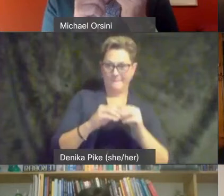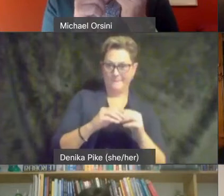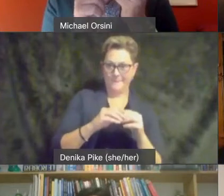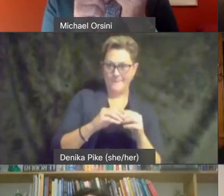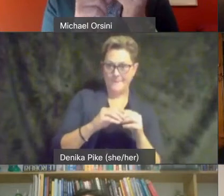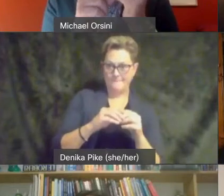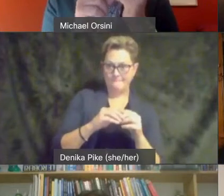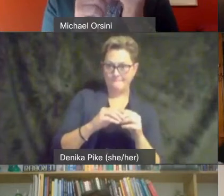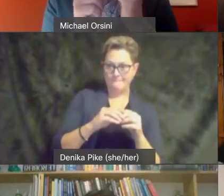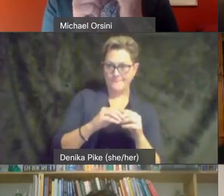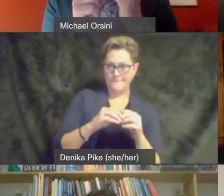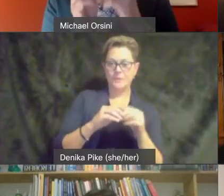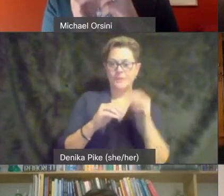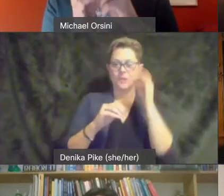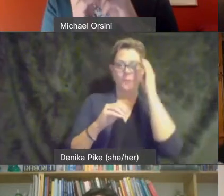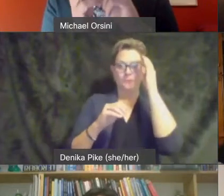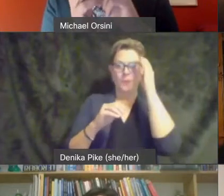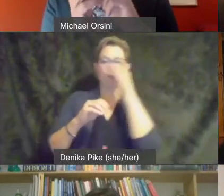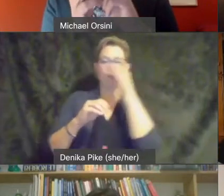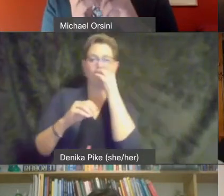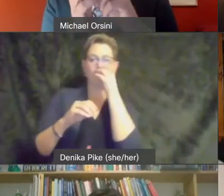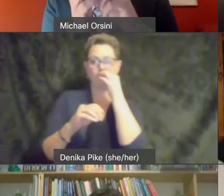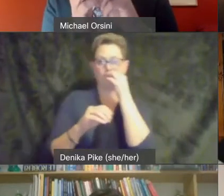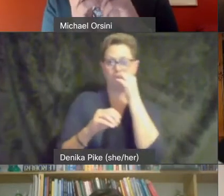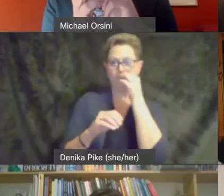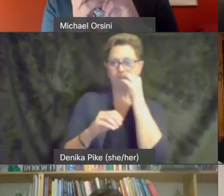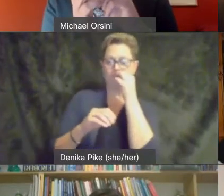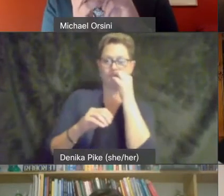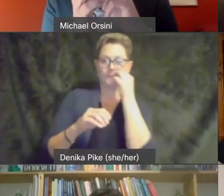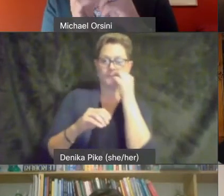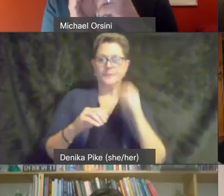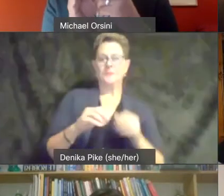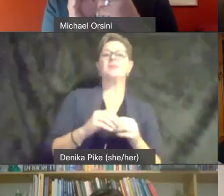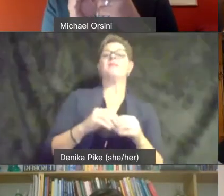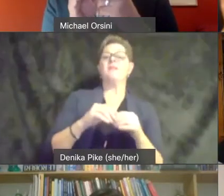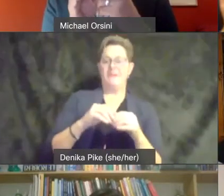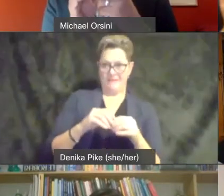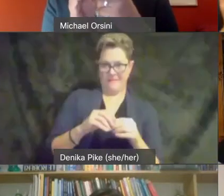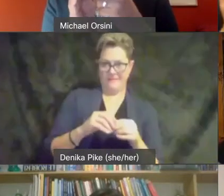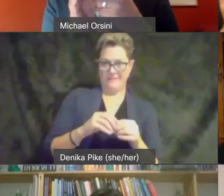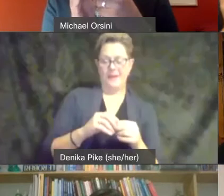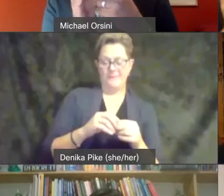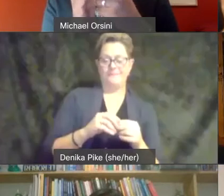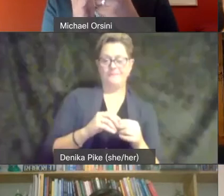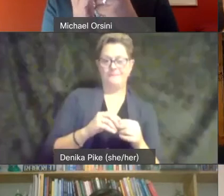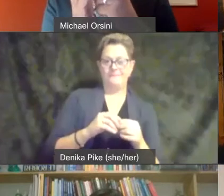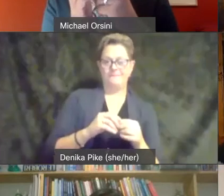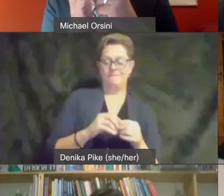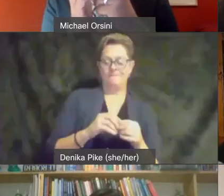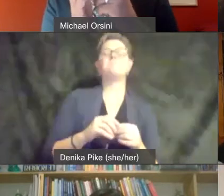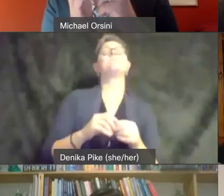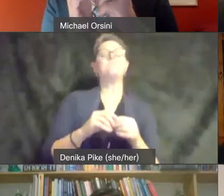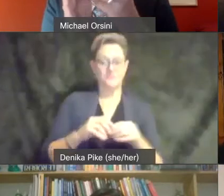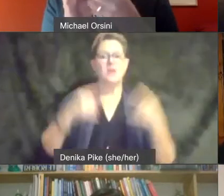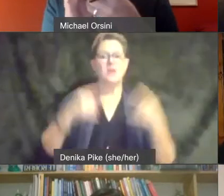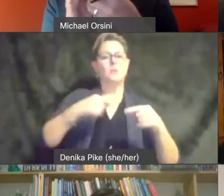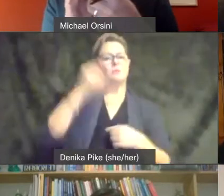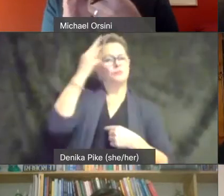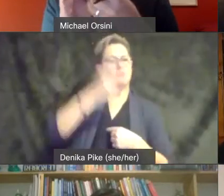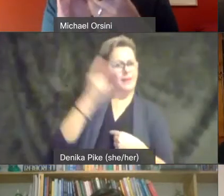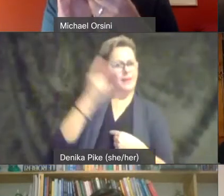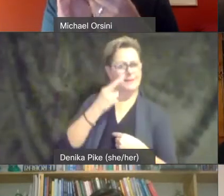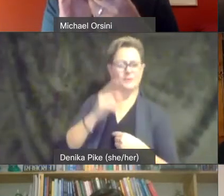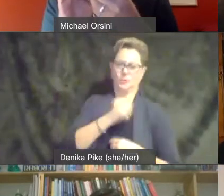We obviously had the rainbows the clapping for carriers and that rapidly, I think, has given way to an emotion of anger when there is a realization that people aren't in this altogether.